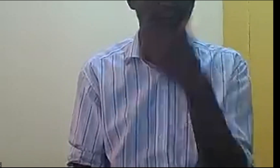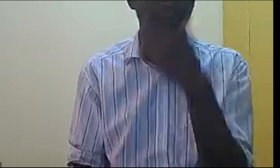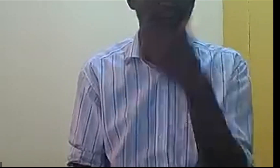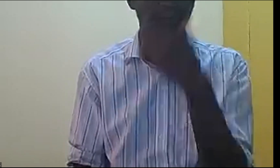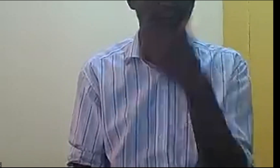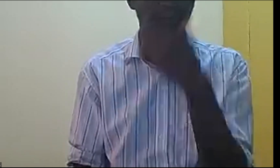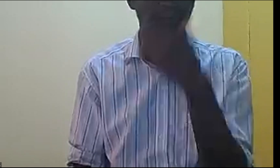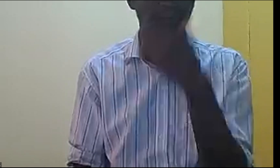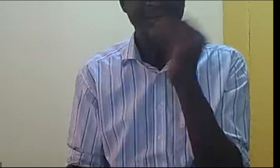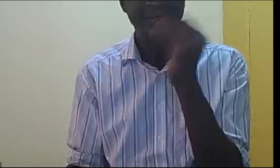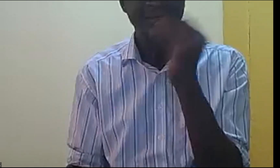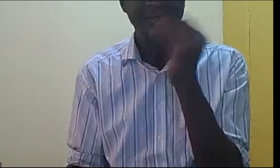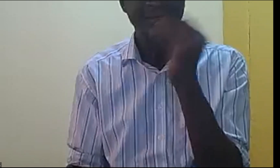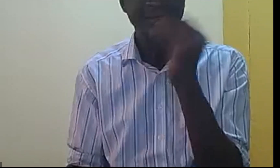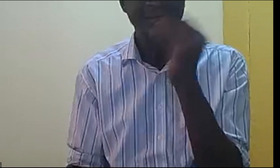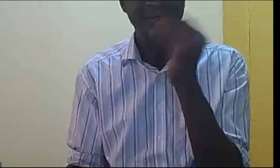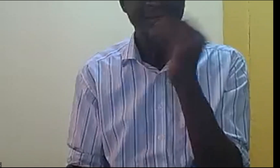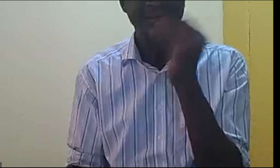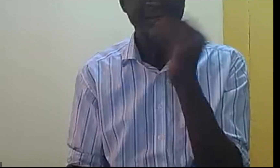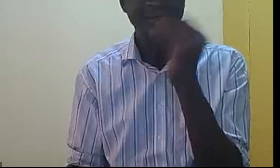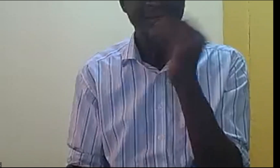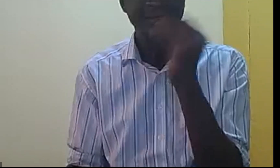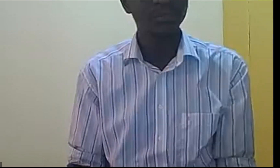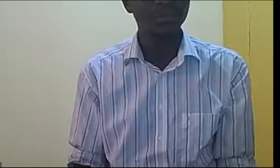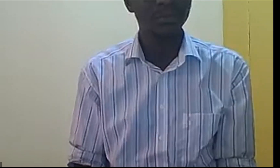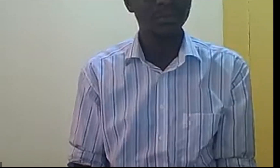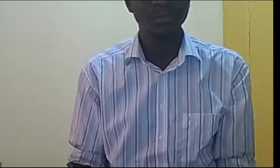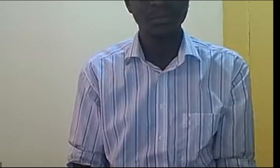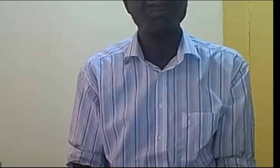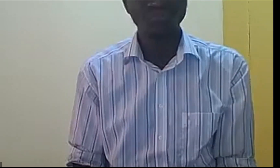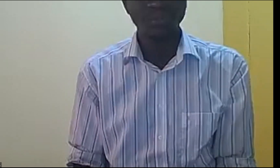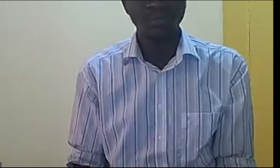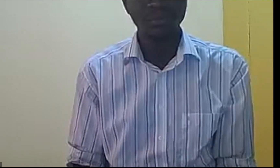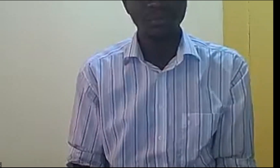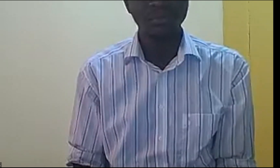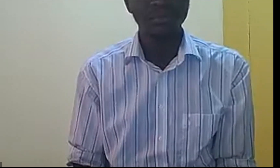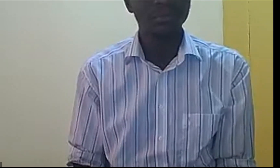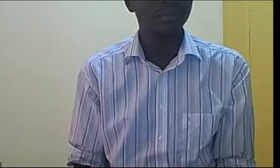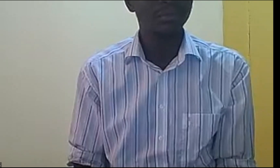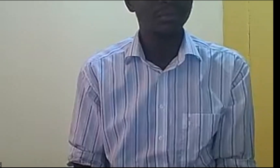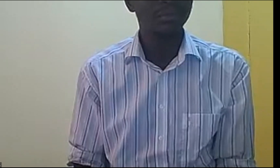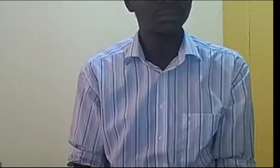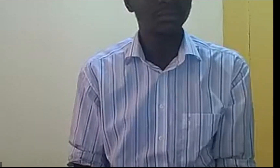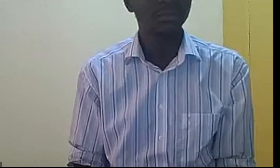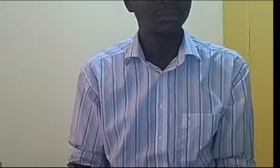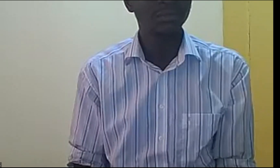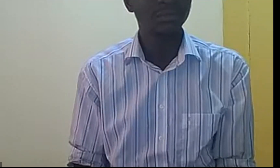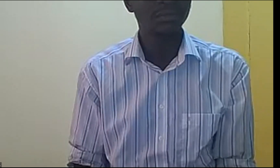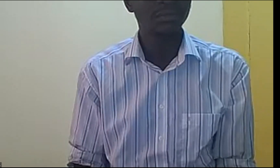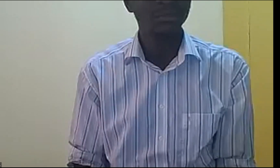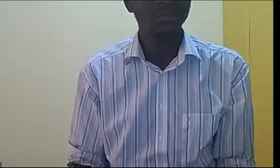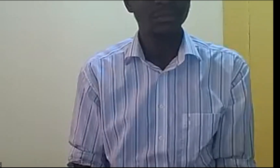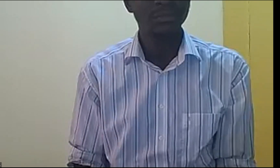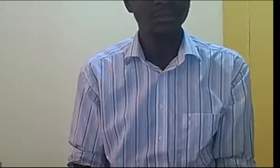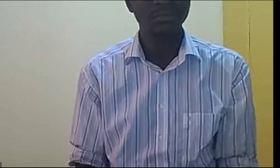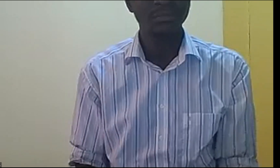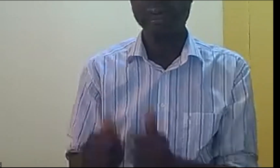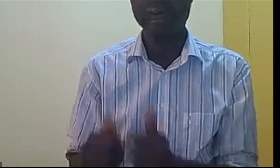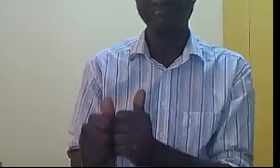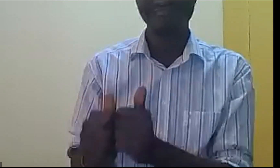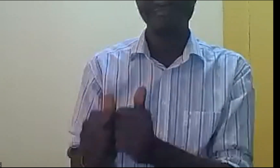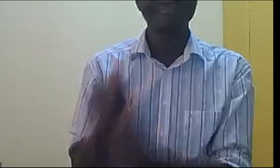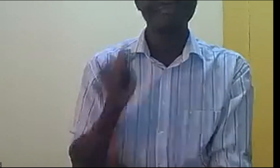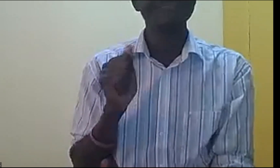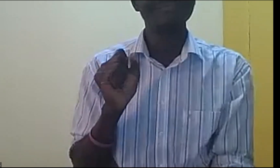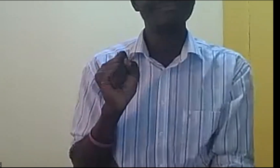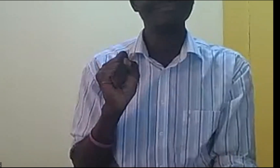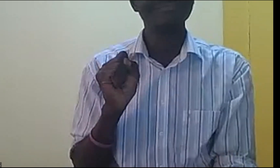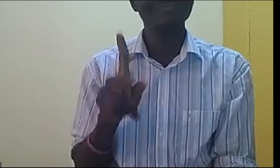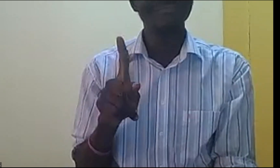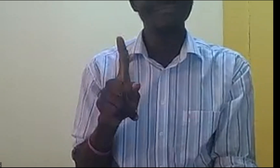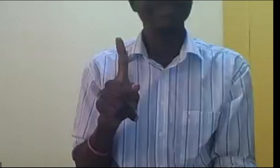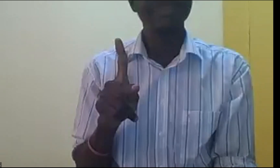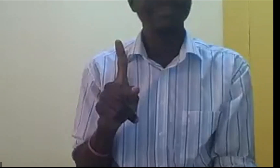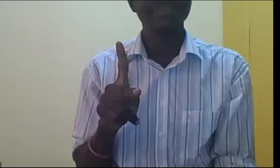Almost everyone will, temporarily or permanently experience disability at some point in their life an estimated 1.3 billion people, about 16% of the global population currently experienced significant disability.